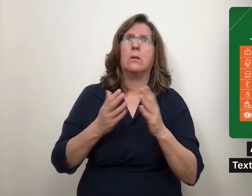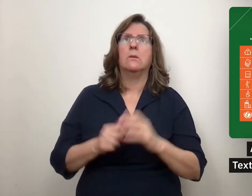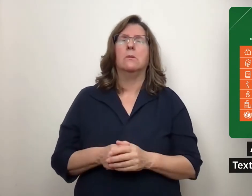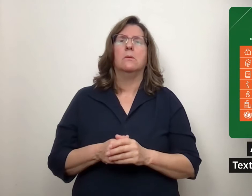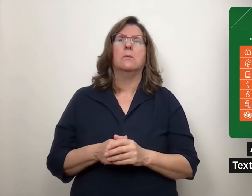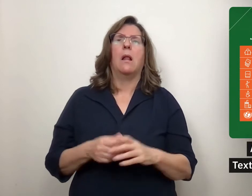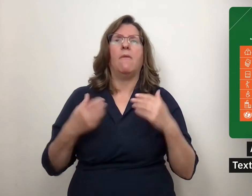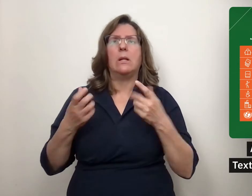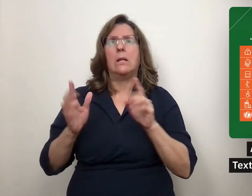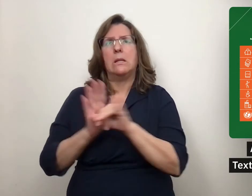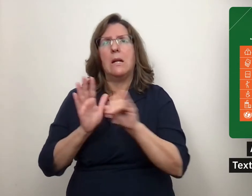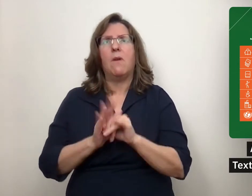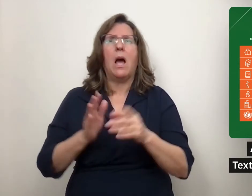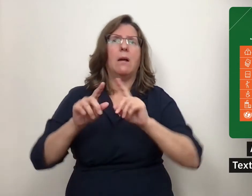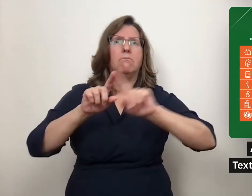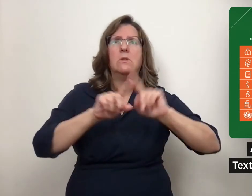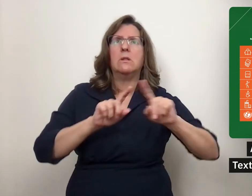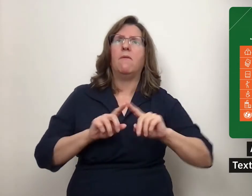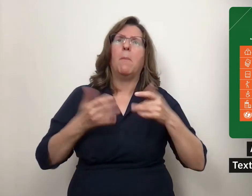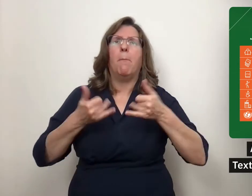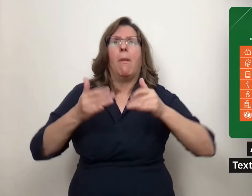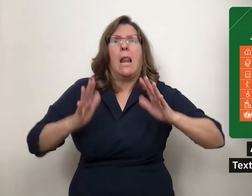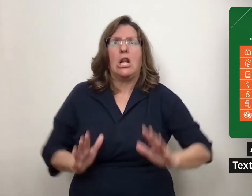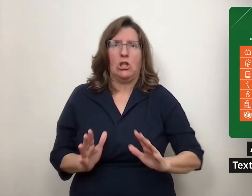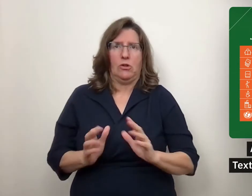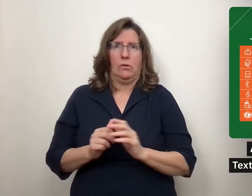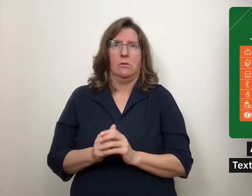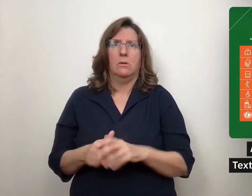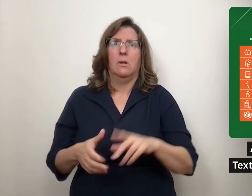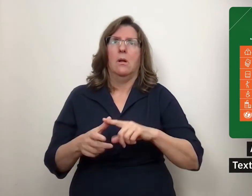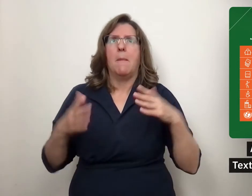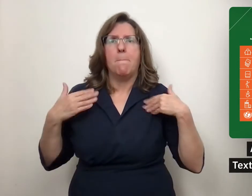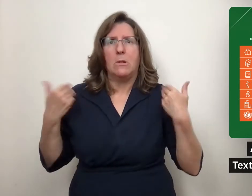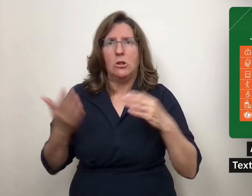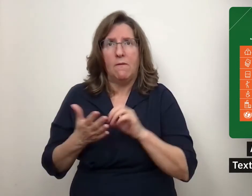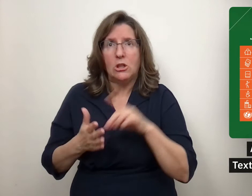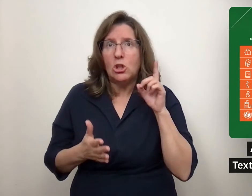UNICEF has identified various stakeholders and their roles in the creation of e-books.